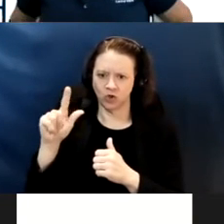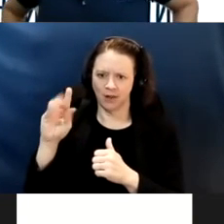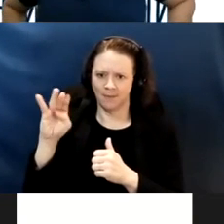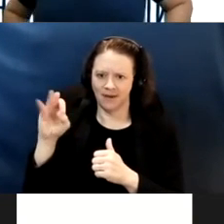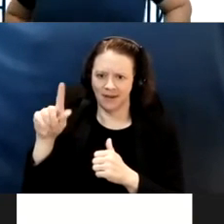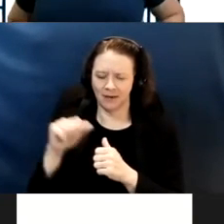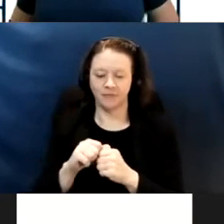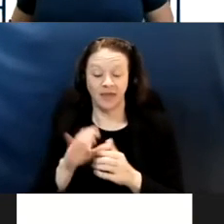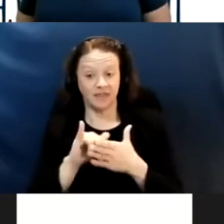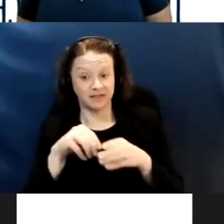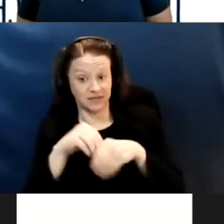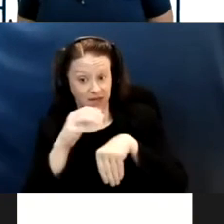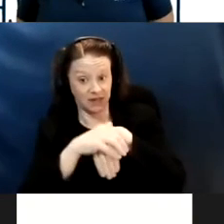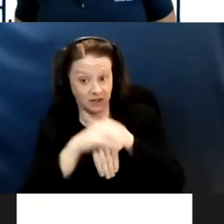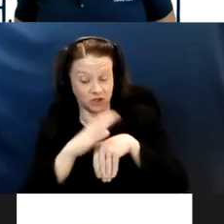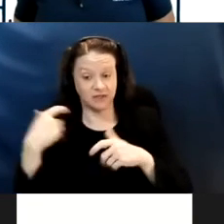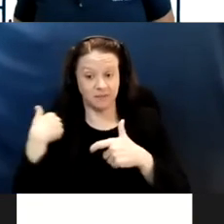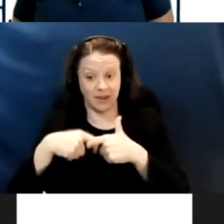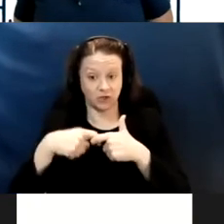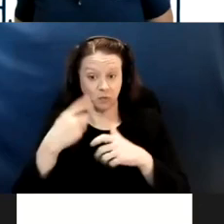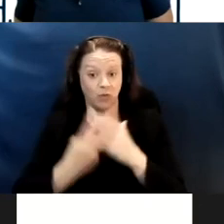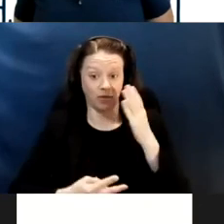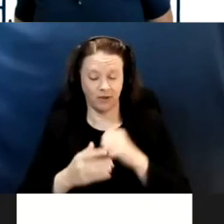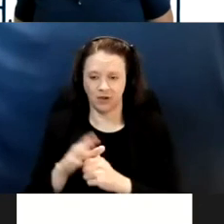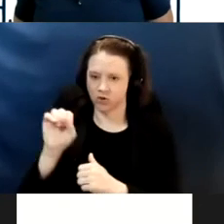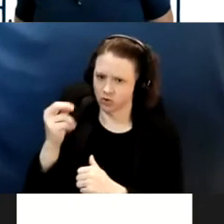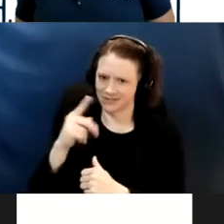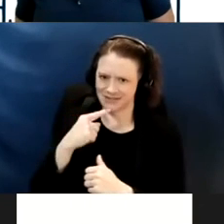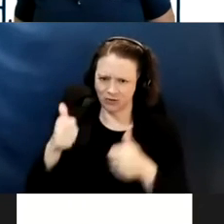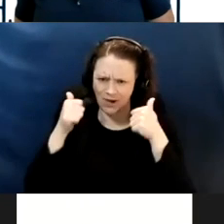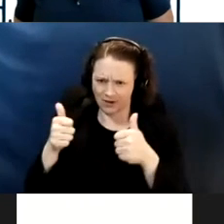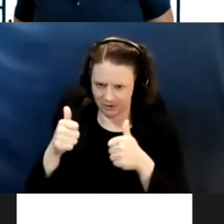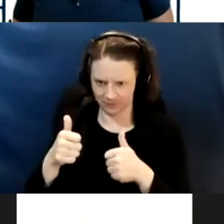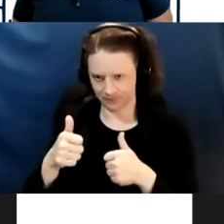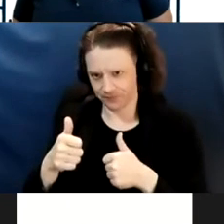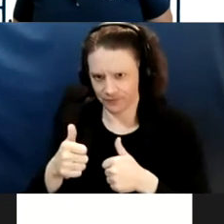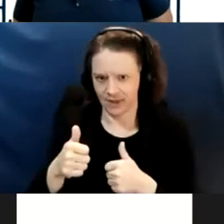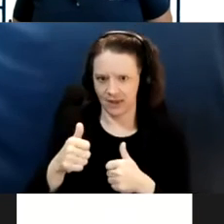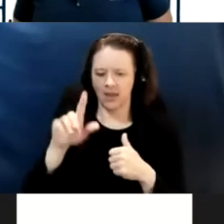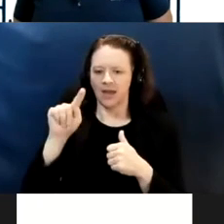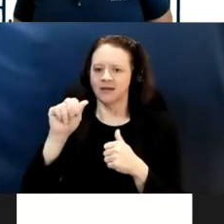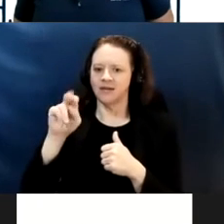[Michael] And it's an English and Spanish. [Susan] Good. And they're going to be having that particular clinic